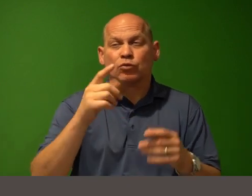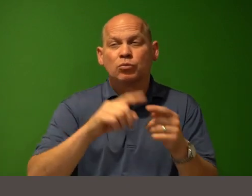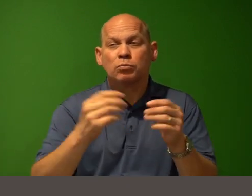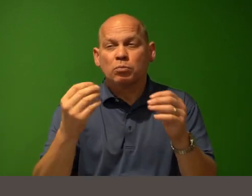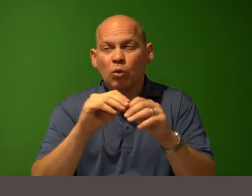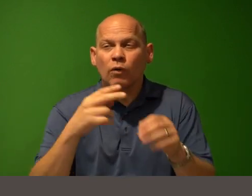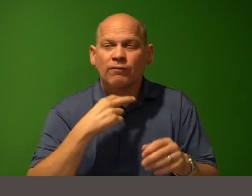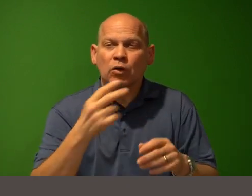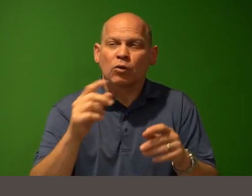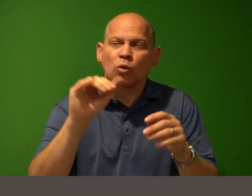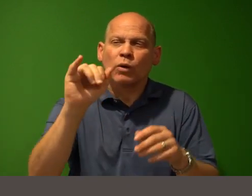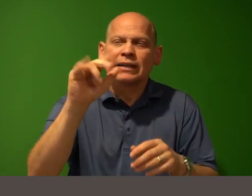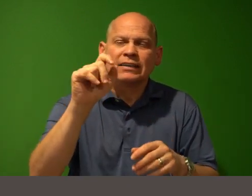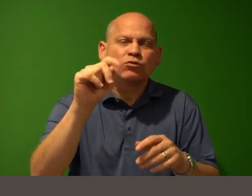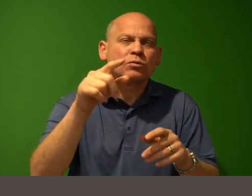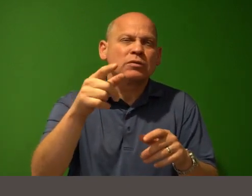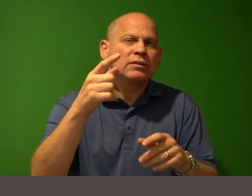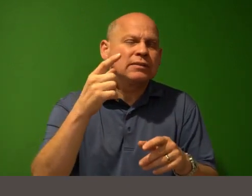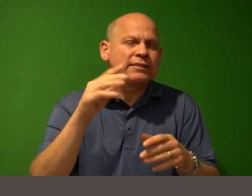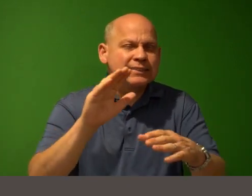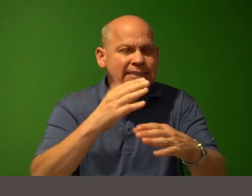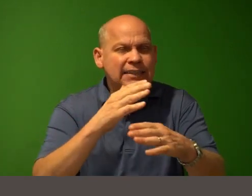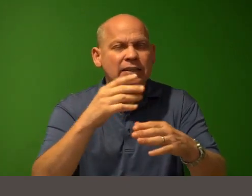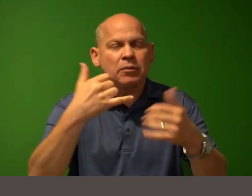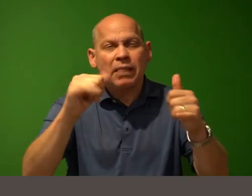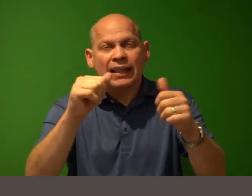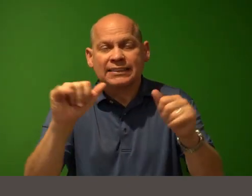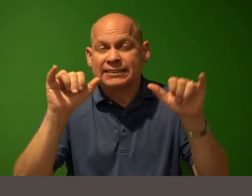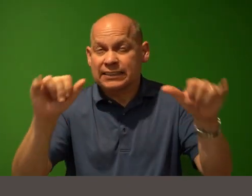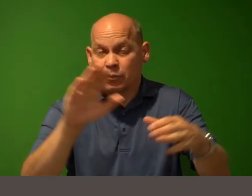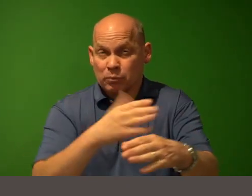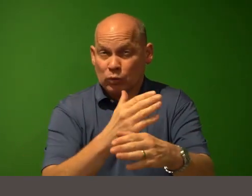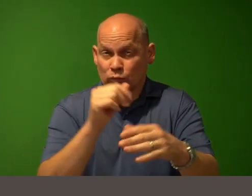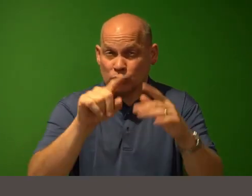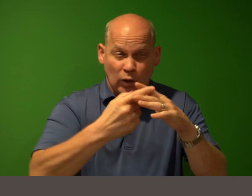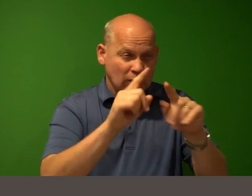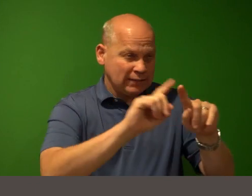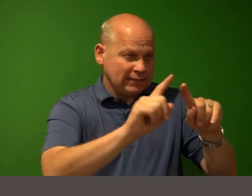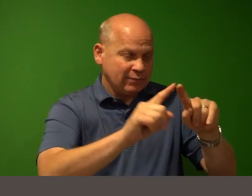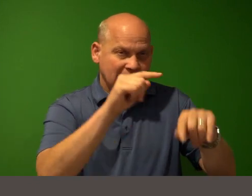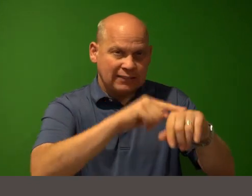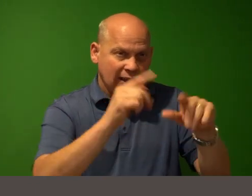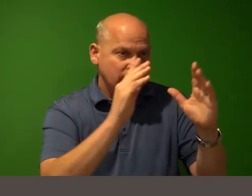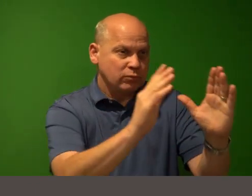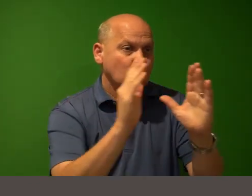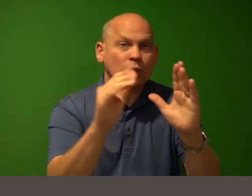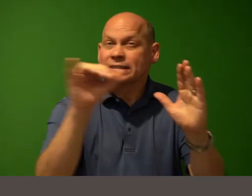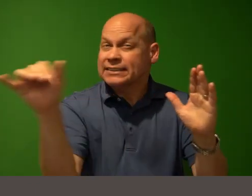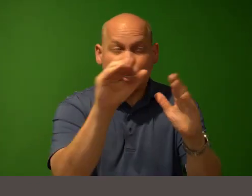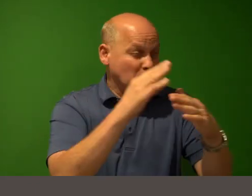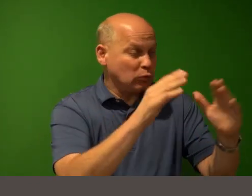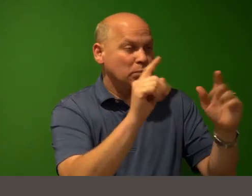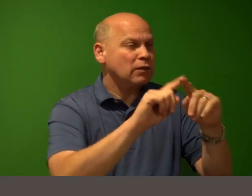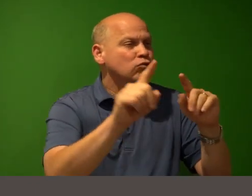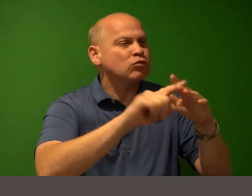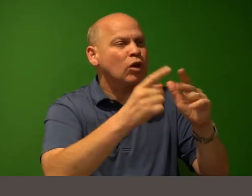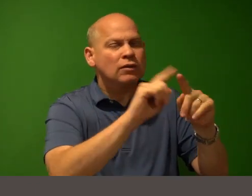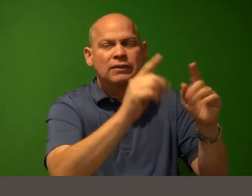that are singing or playing the same music starting at different times. A round is a type of canon, but in a round